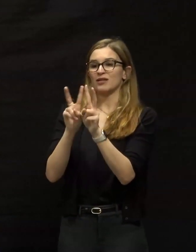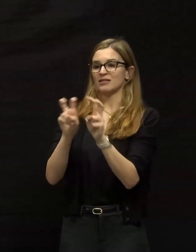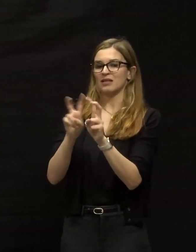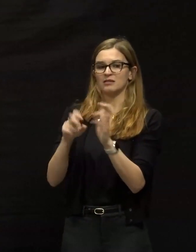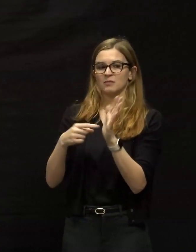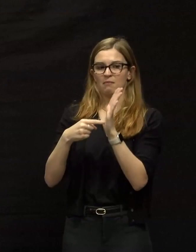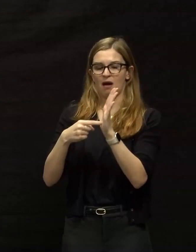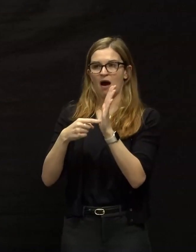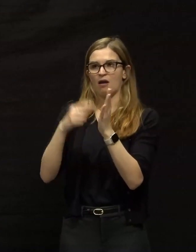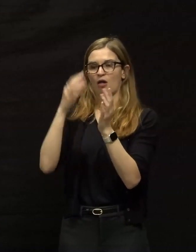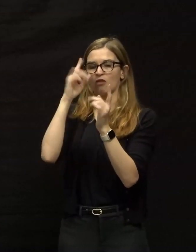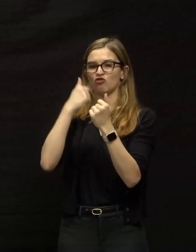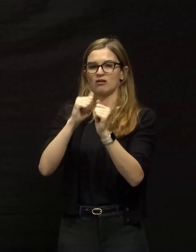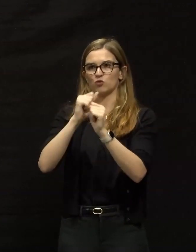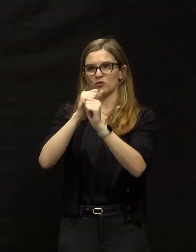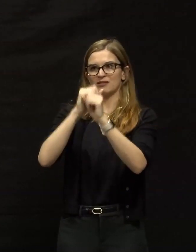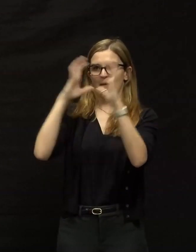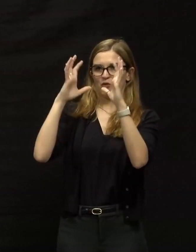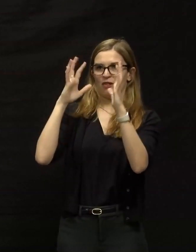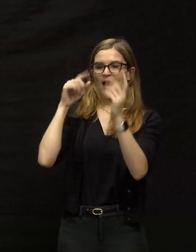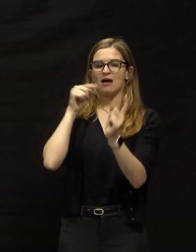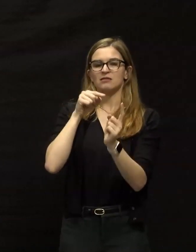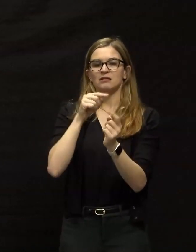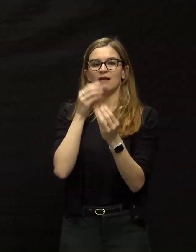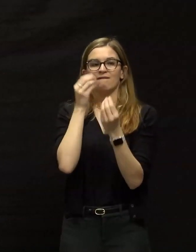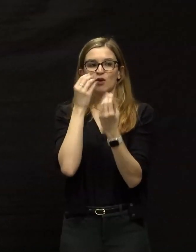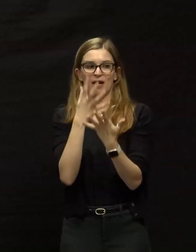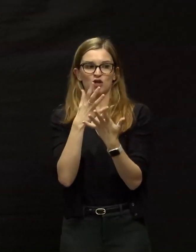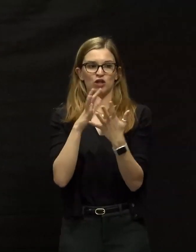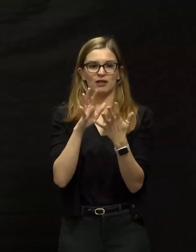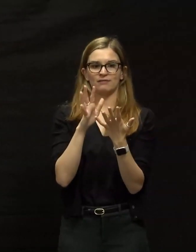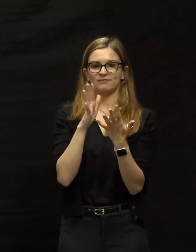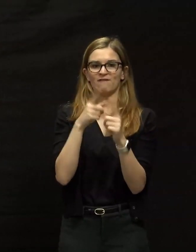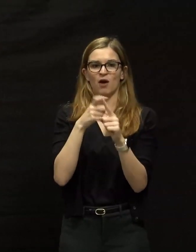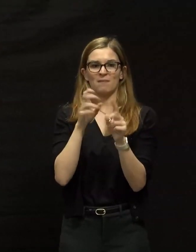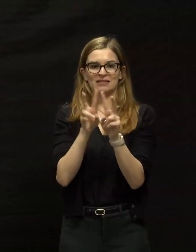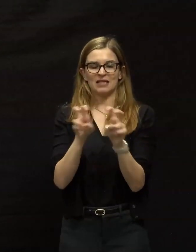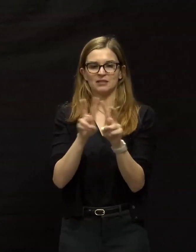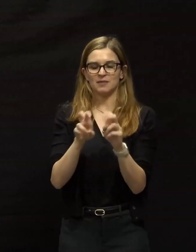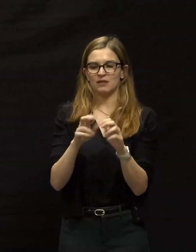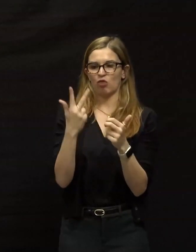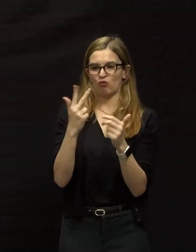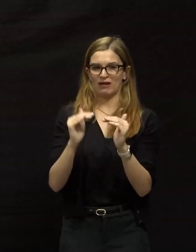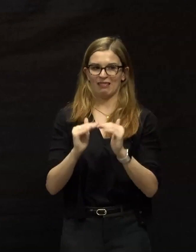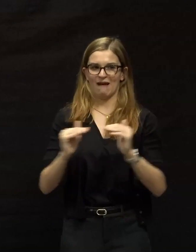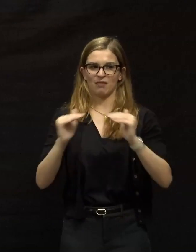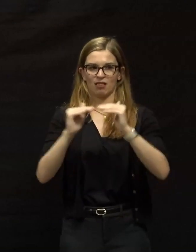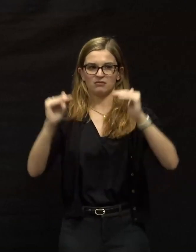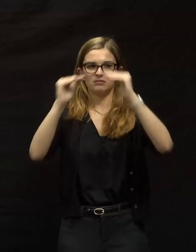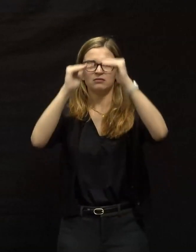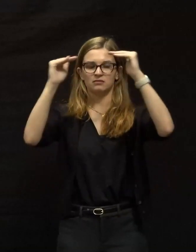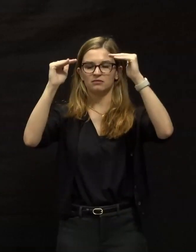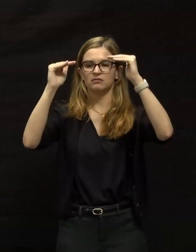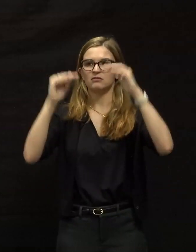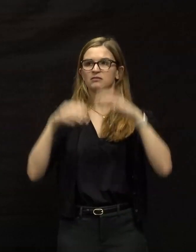Okay, so therapeutic assessment model is basically the idea that the information that we get from those assessments,